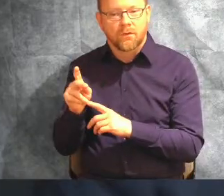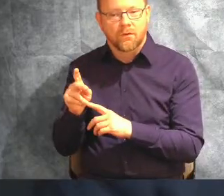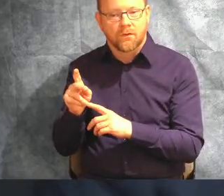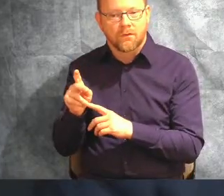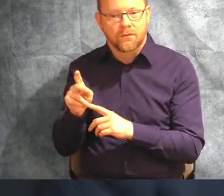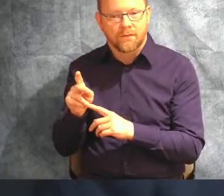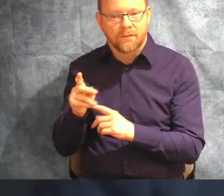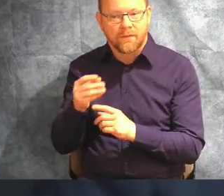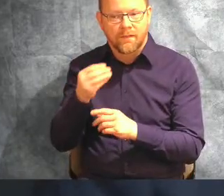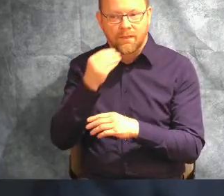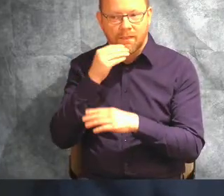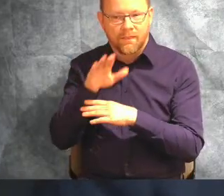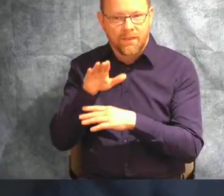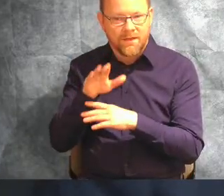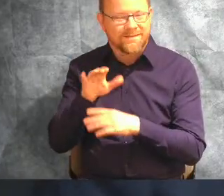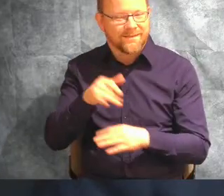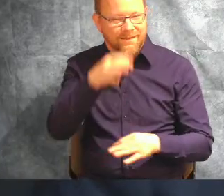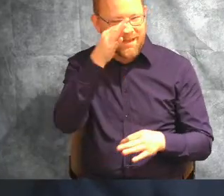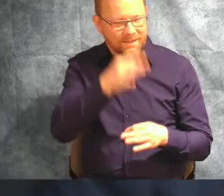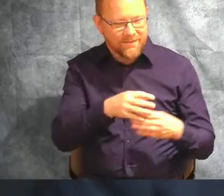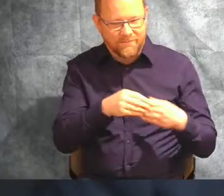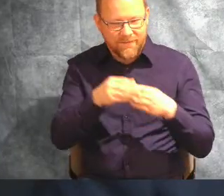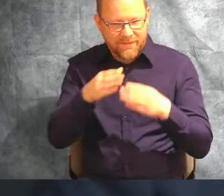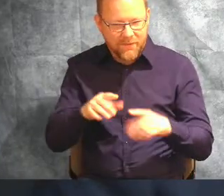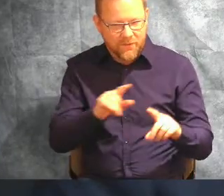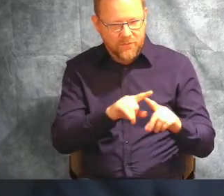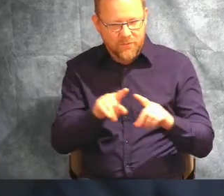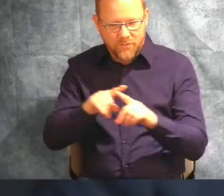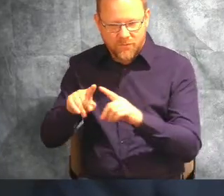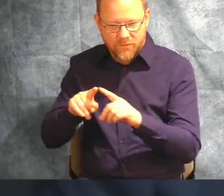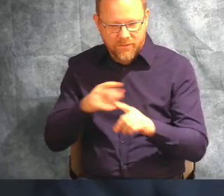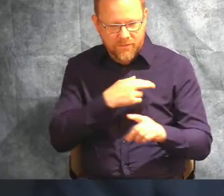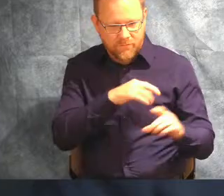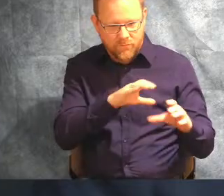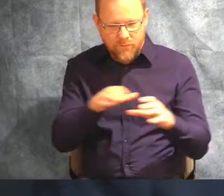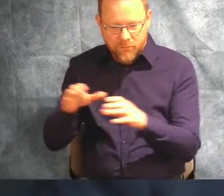group of faith leaders and they wanted to know more about the county and what we do. And so I